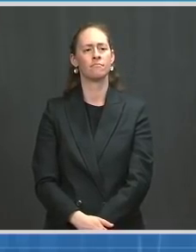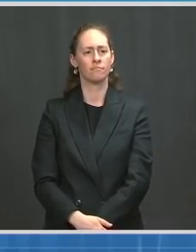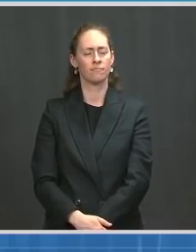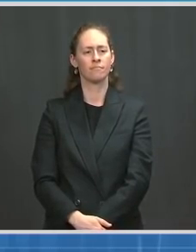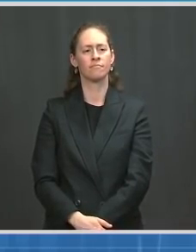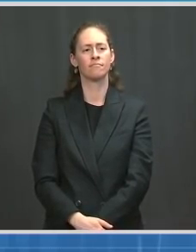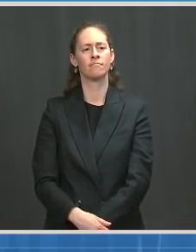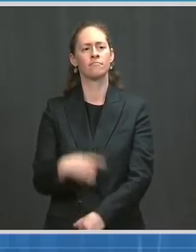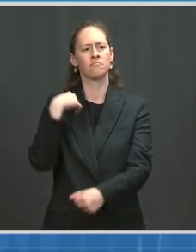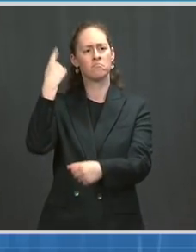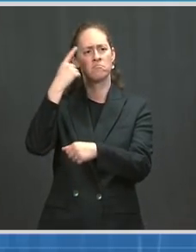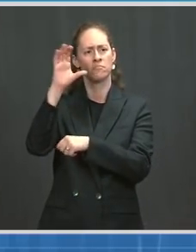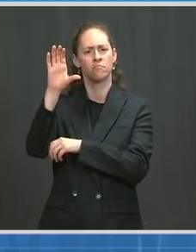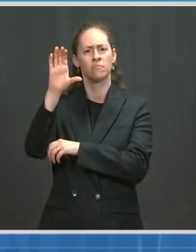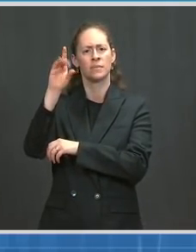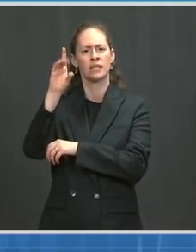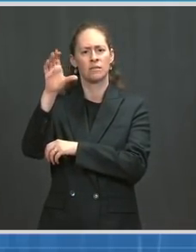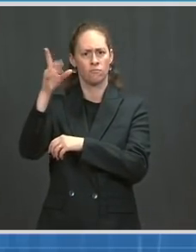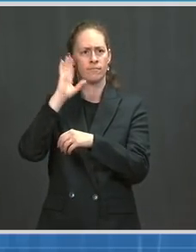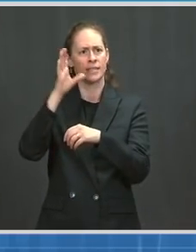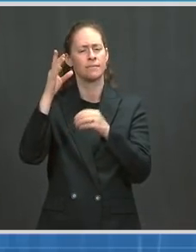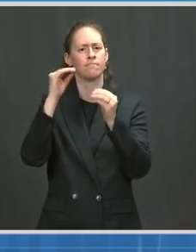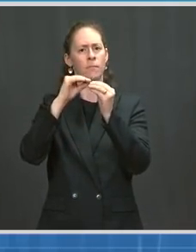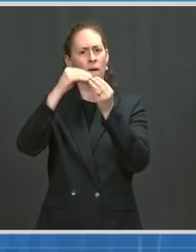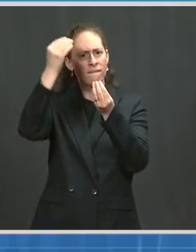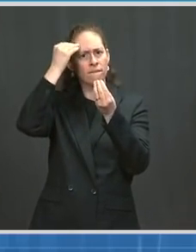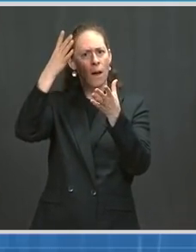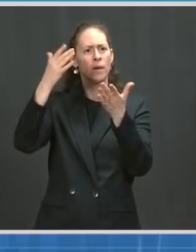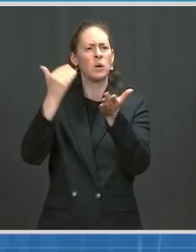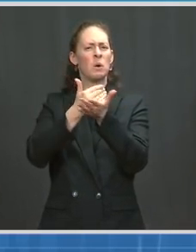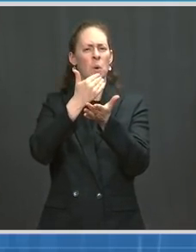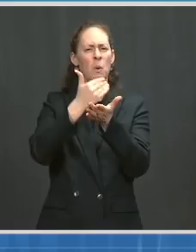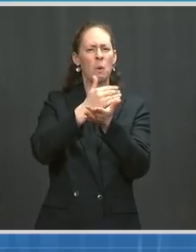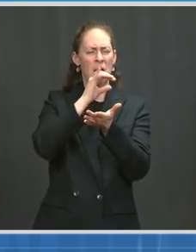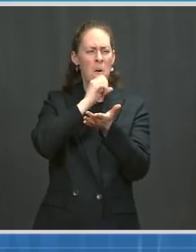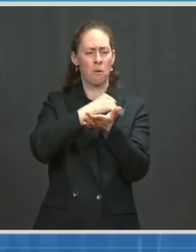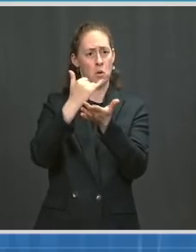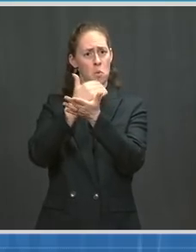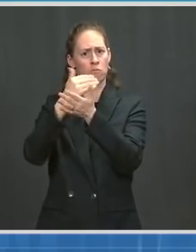And also, what is the CDC planning to do about the high percentage of missing data